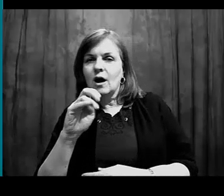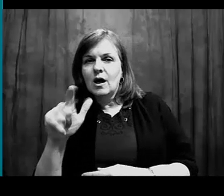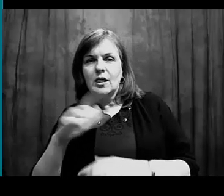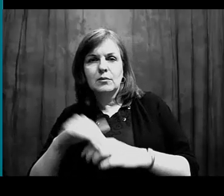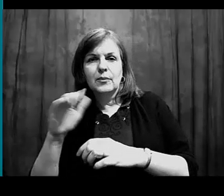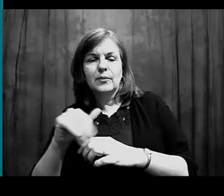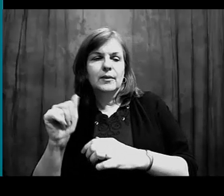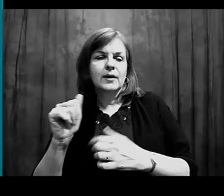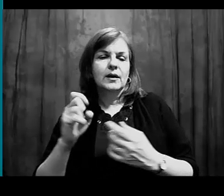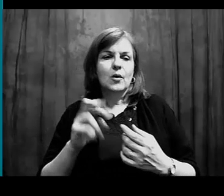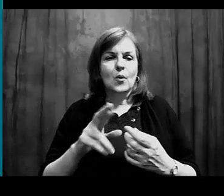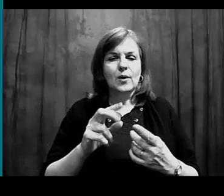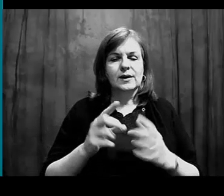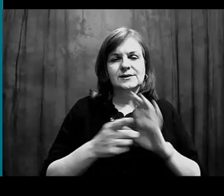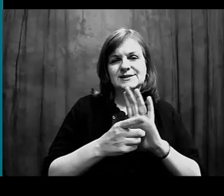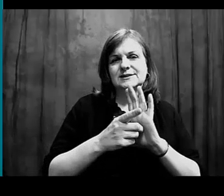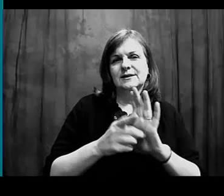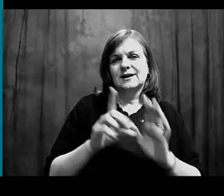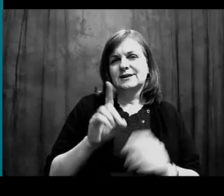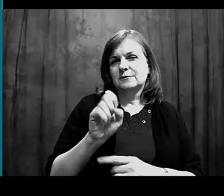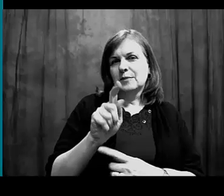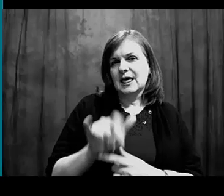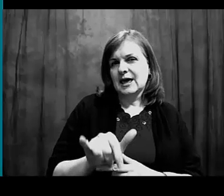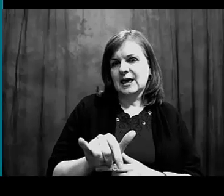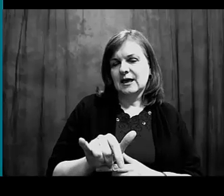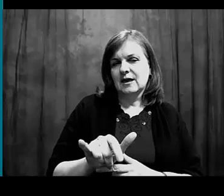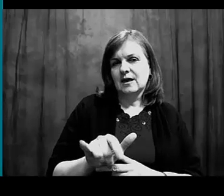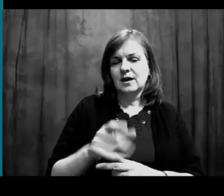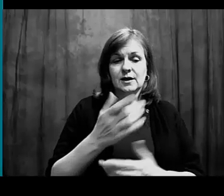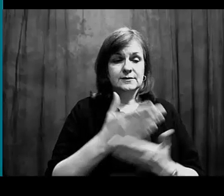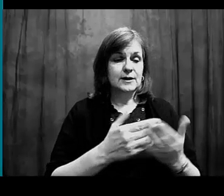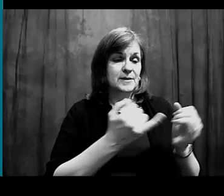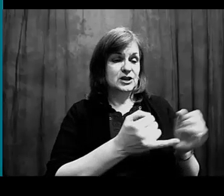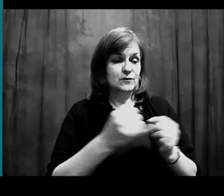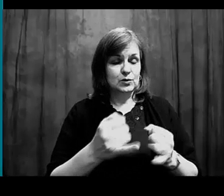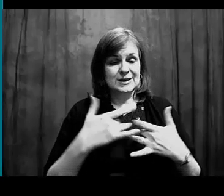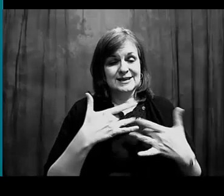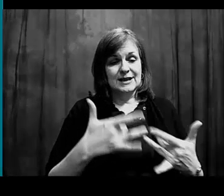either by call, by display, looking at